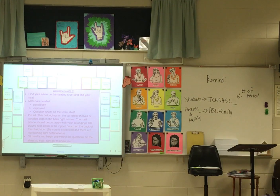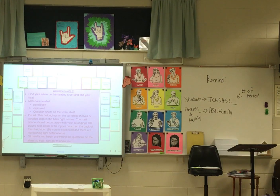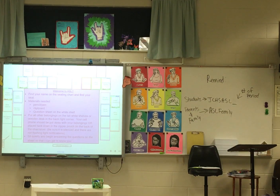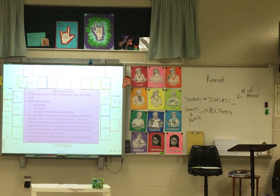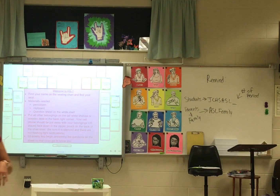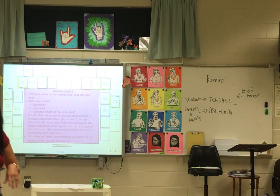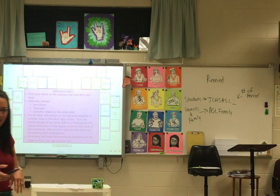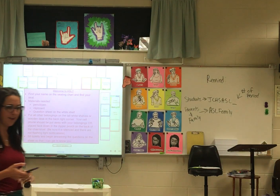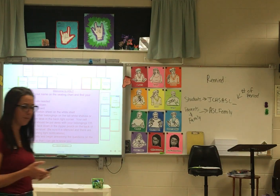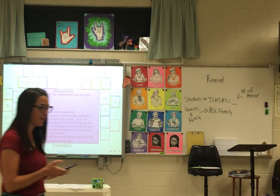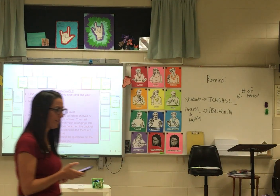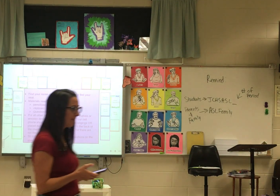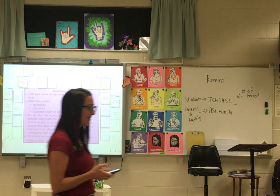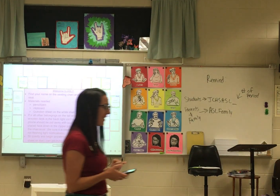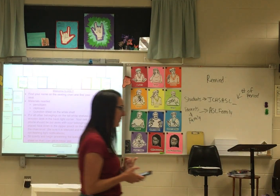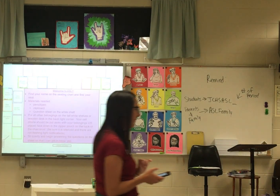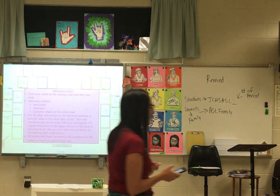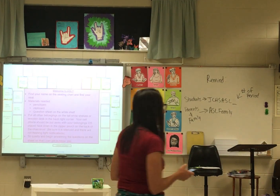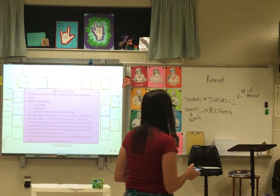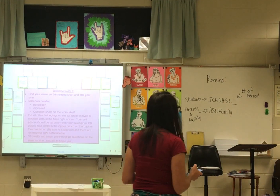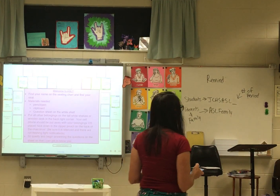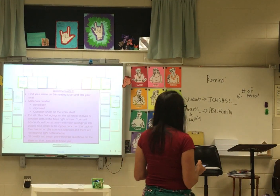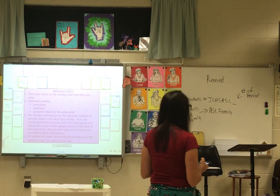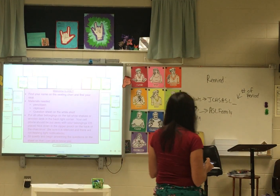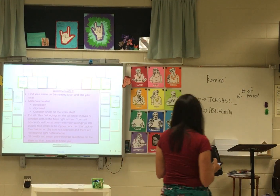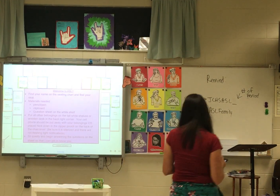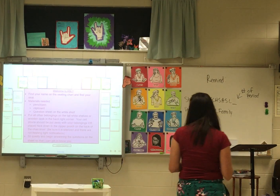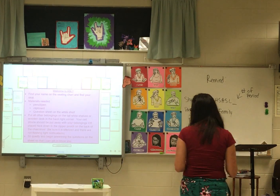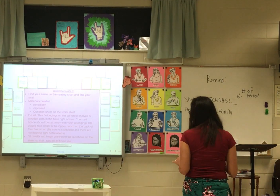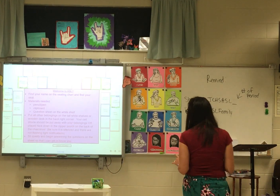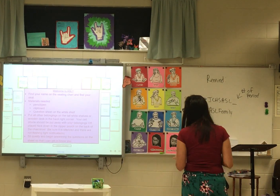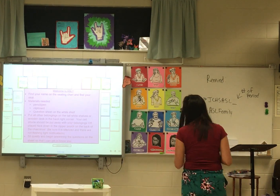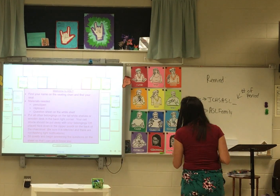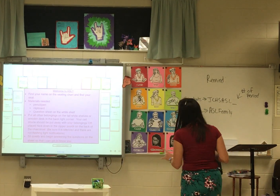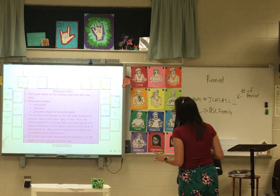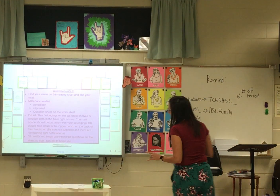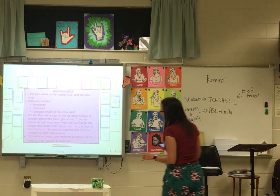all right I'm going to come around and snap a picture when I come around I just want